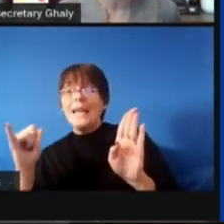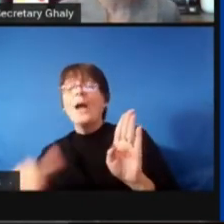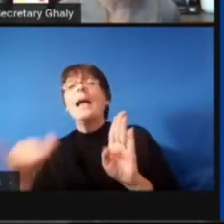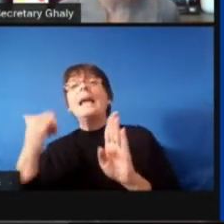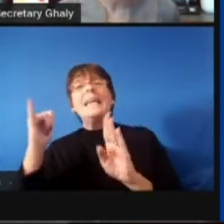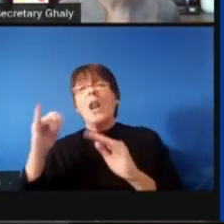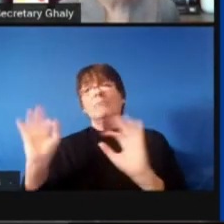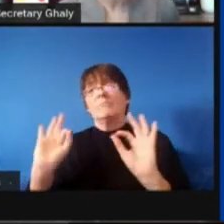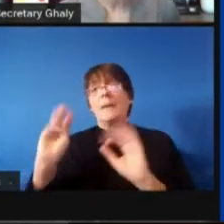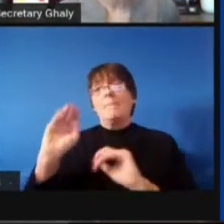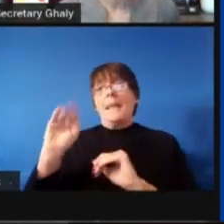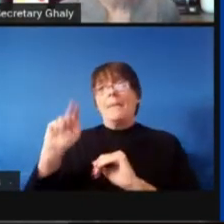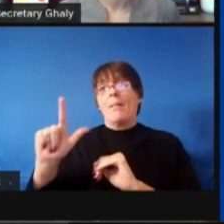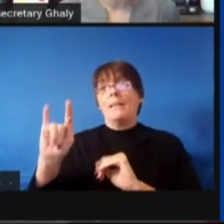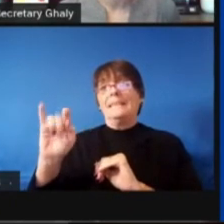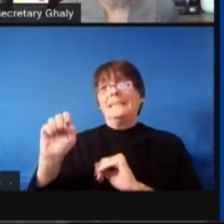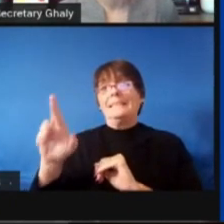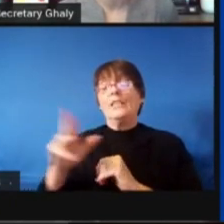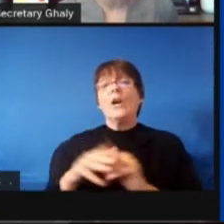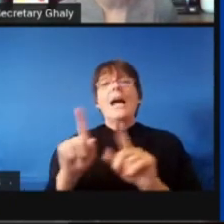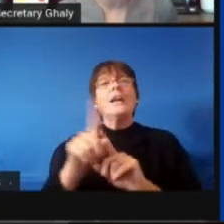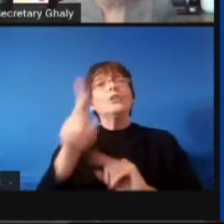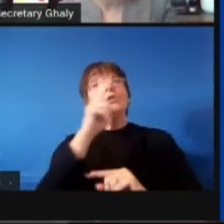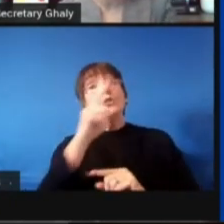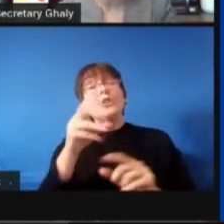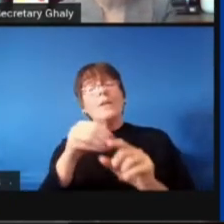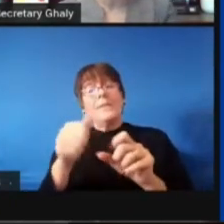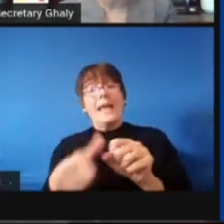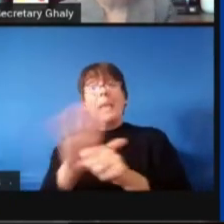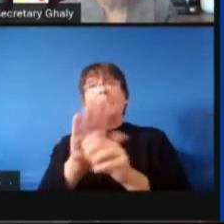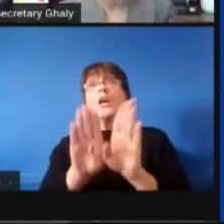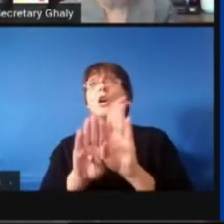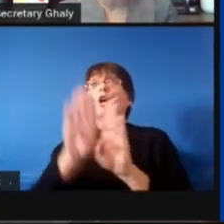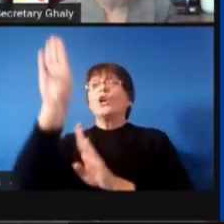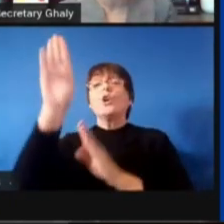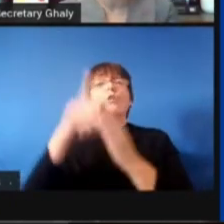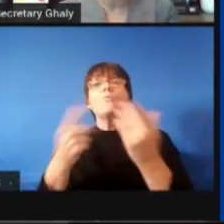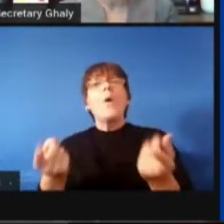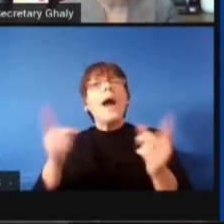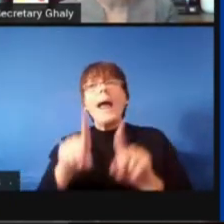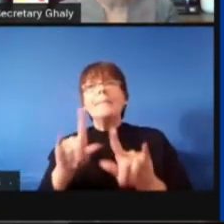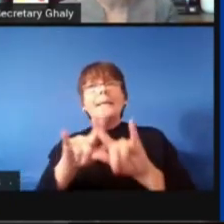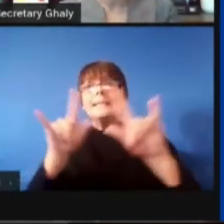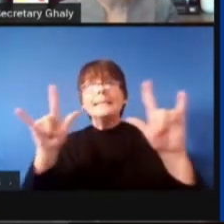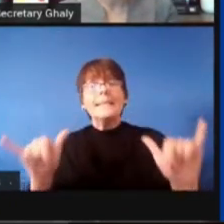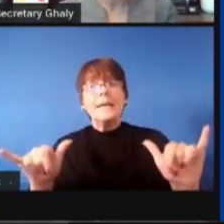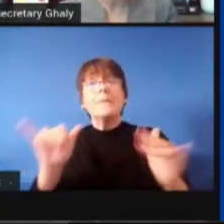WE HAD THE LEAST COUNTIES WITH THE MOST RESTRICTIONS. AND OR MORE COUNTIES ON THE OTHER SIDE OF THIS. AND MOST COUNTIES IN THE